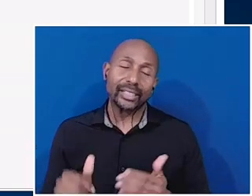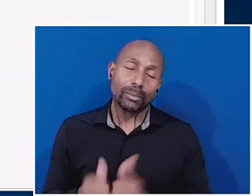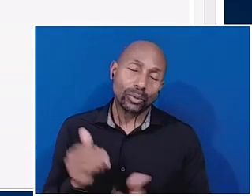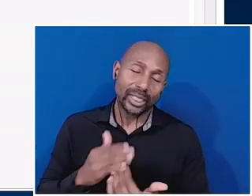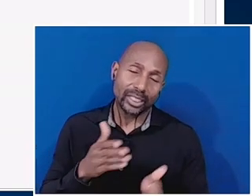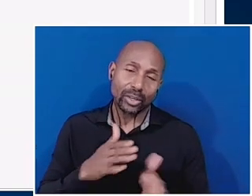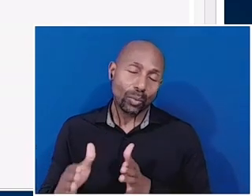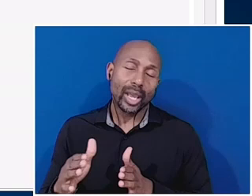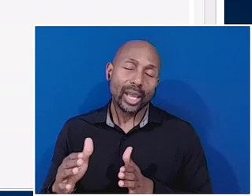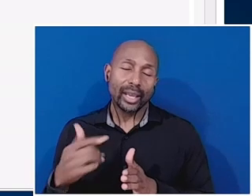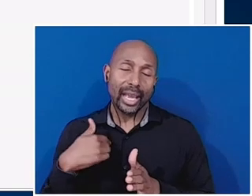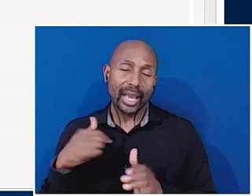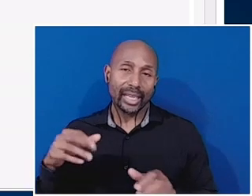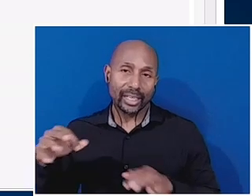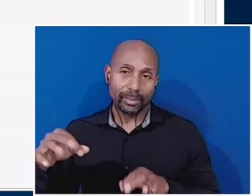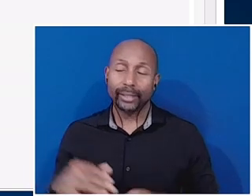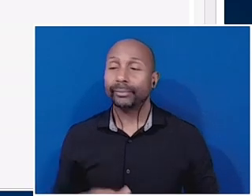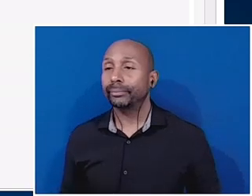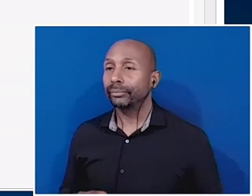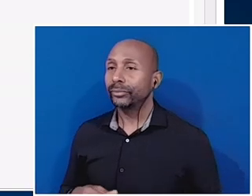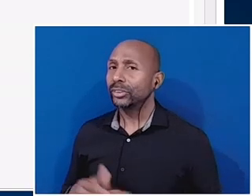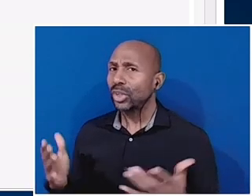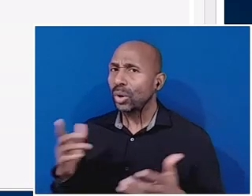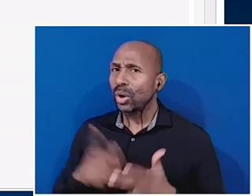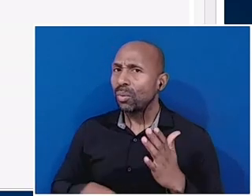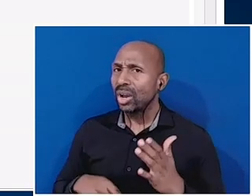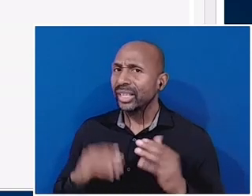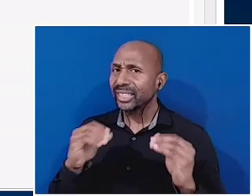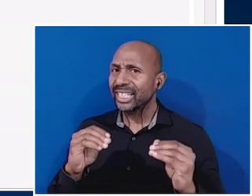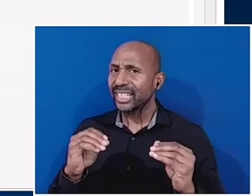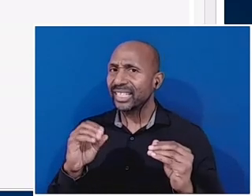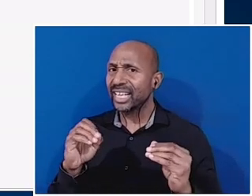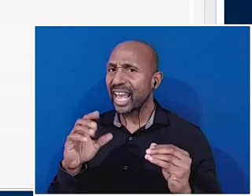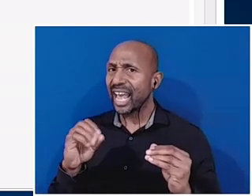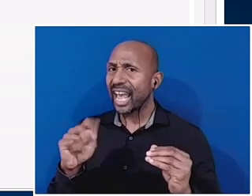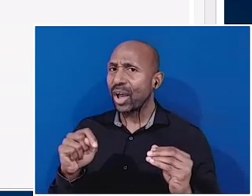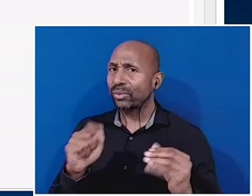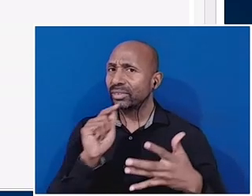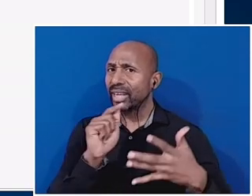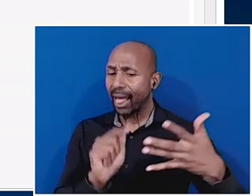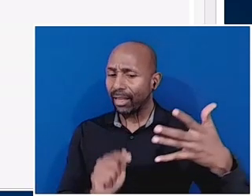expect in a teach out plan, just so institutions can be aware of what it is that we need to provide? What is your